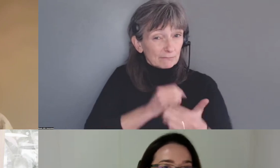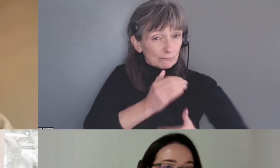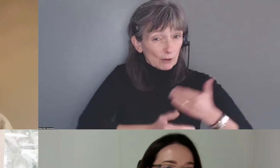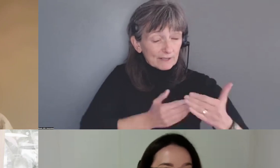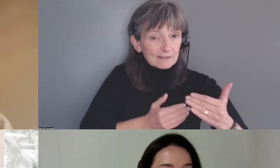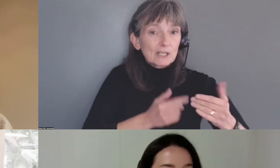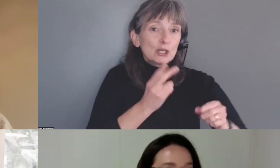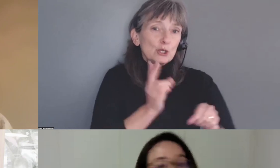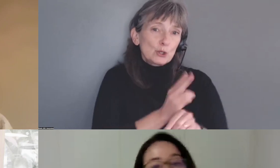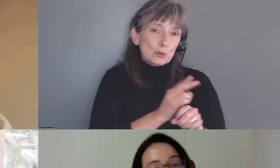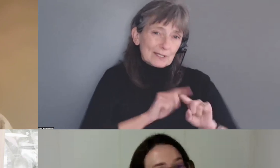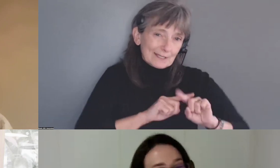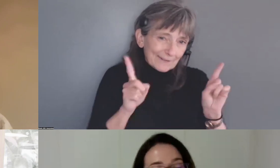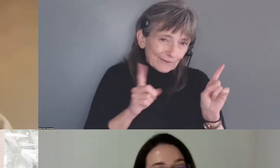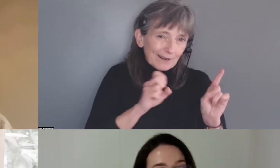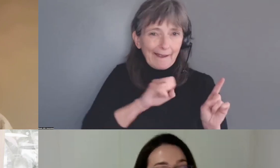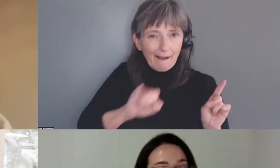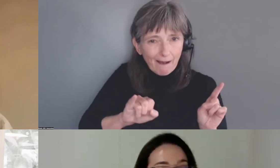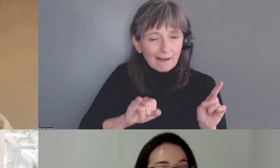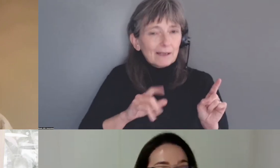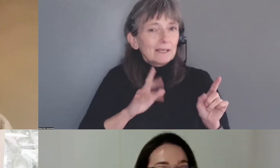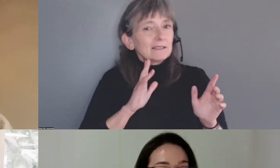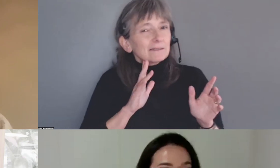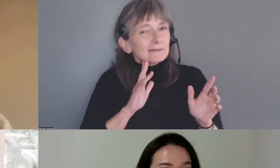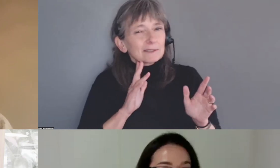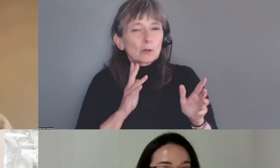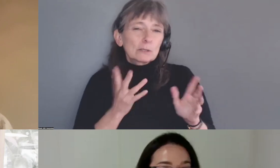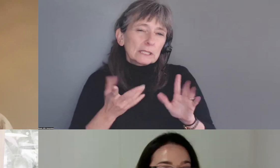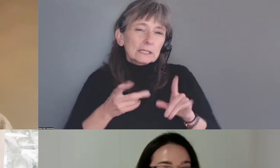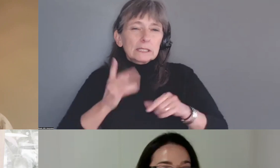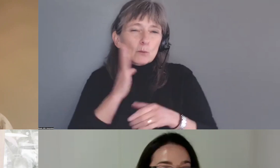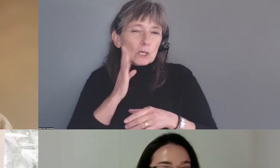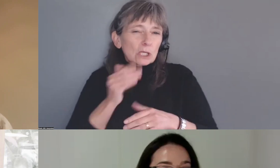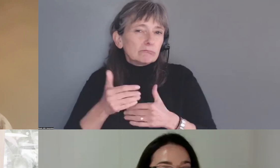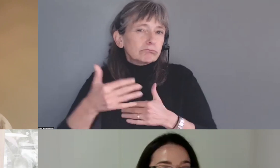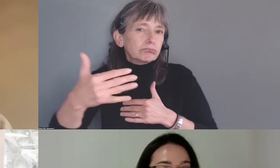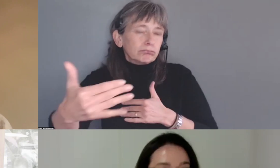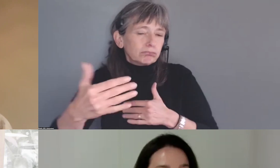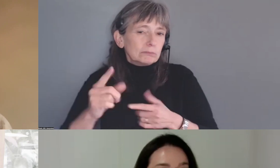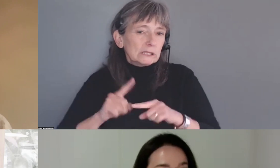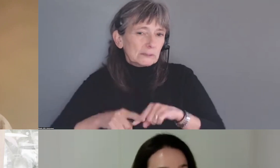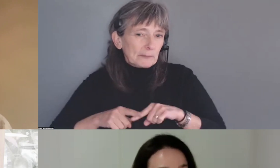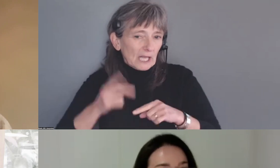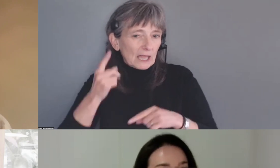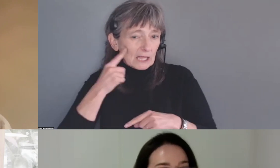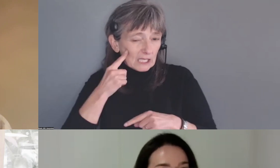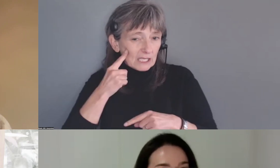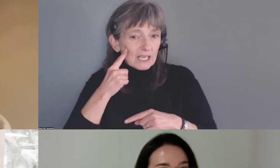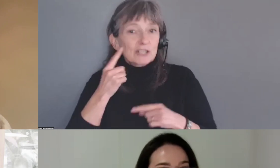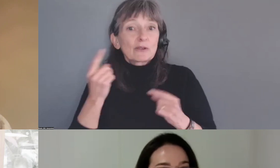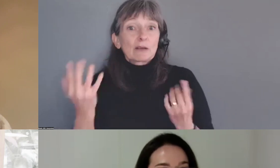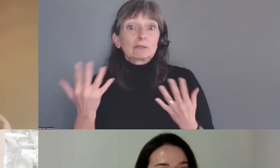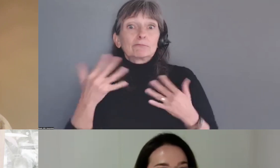extended. But certainly to get to an innovative solution fastest, we chose one model that was